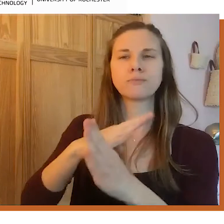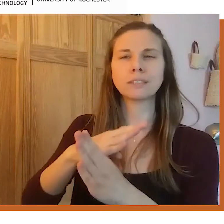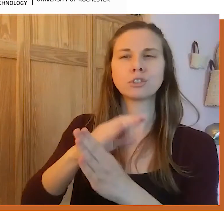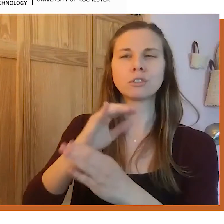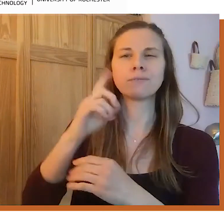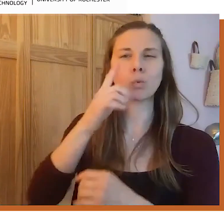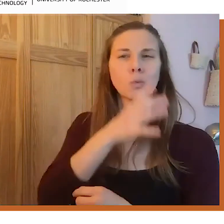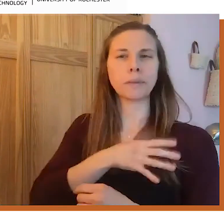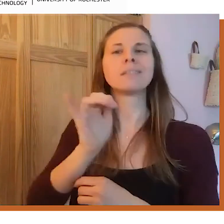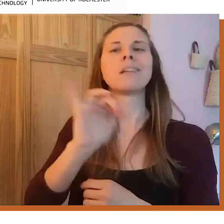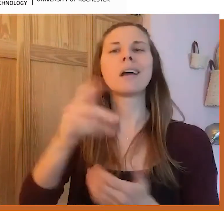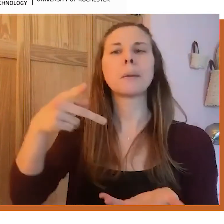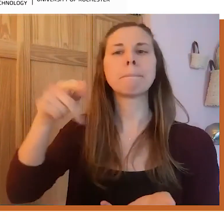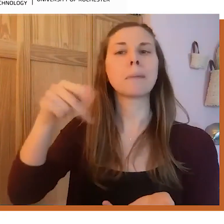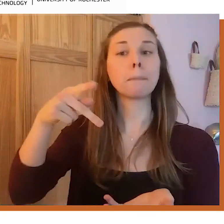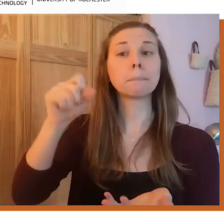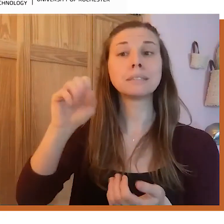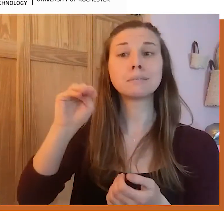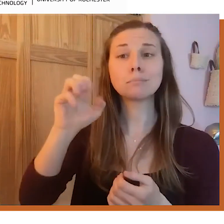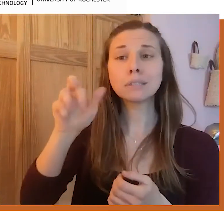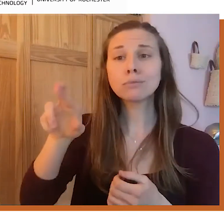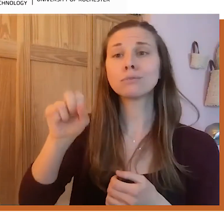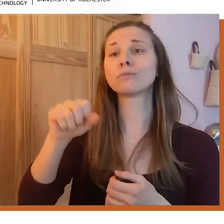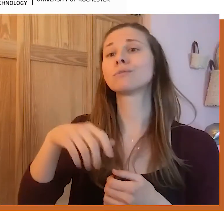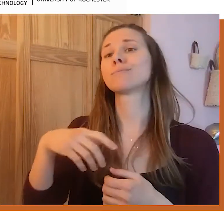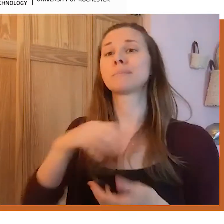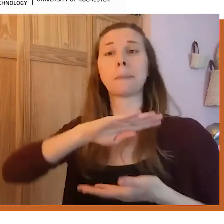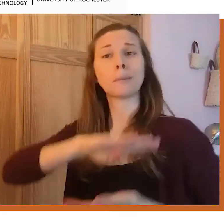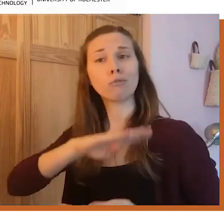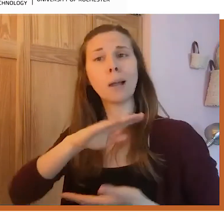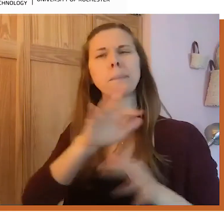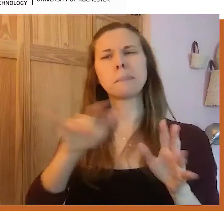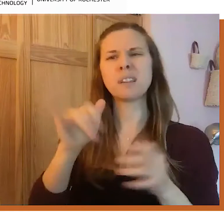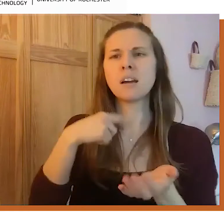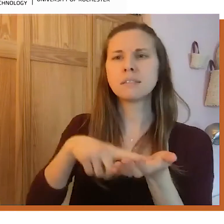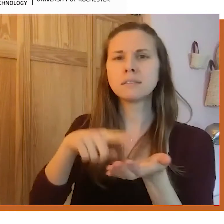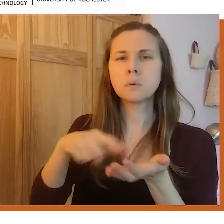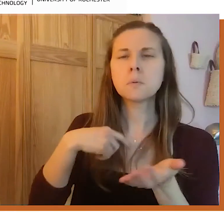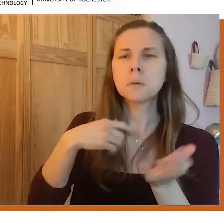specifically for women-- for example, pap smears, mammograms, that type of research--